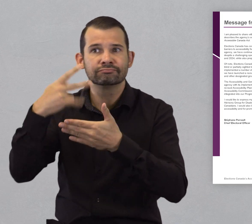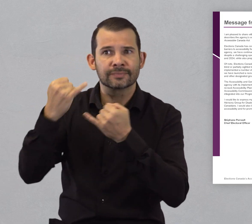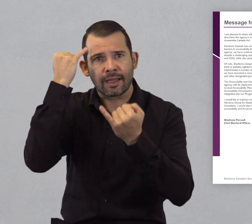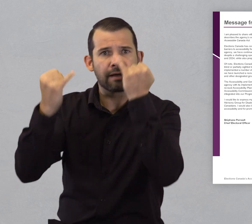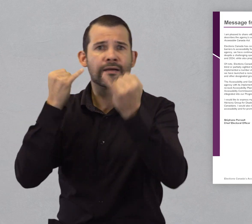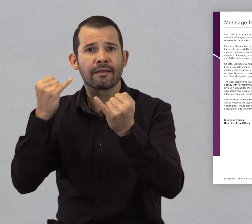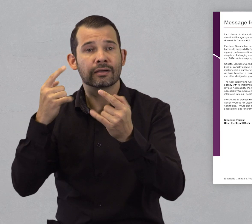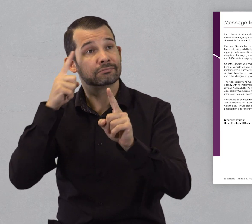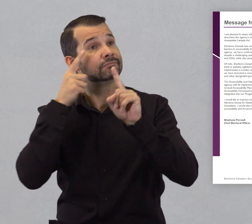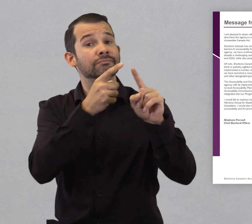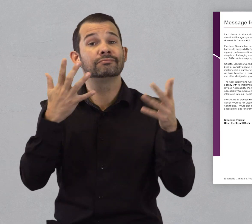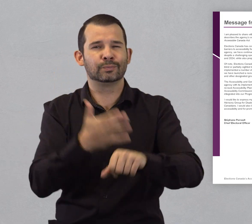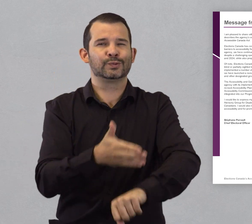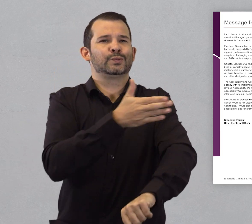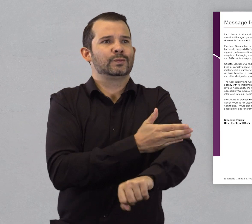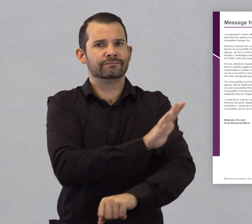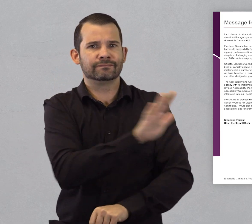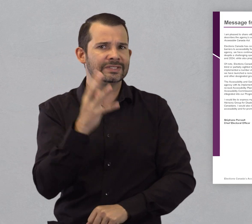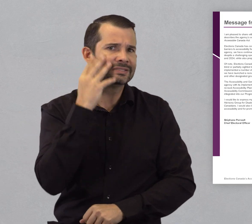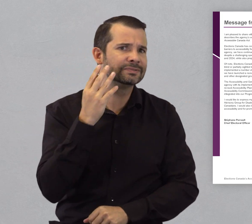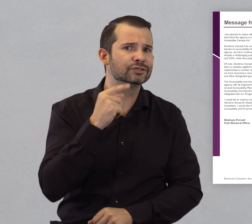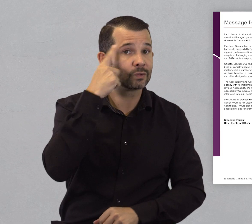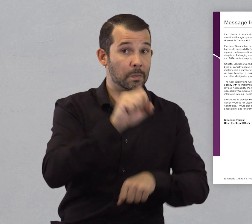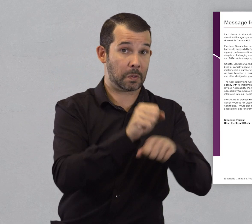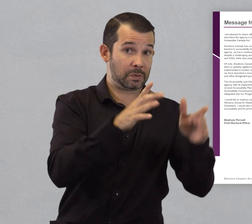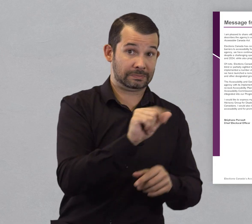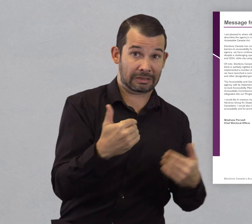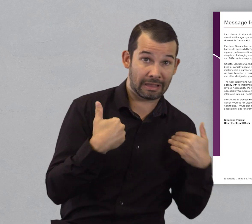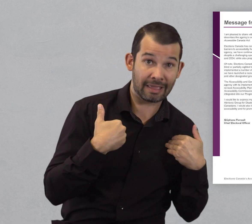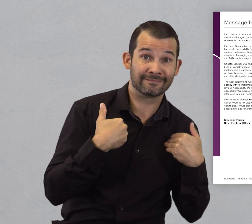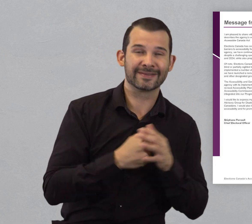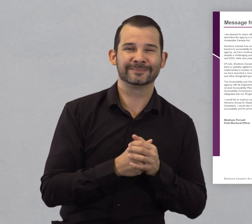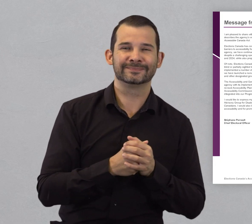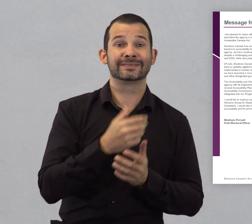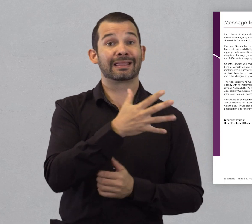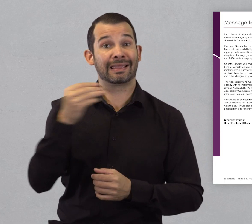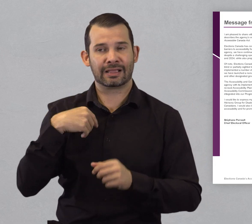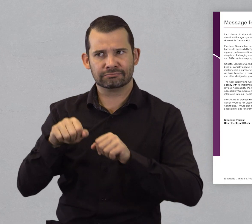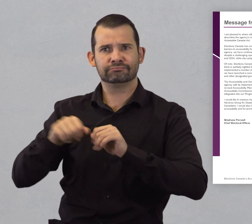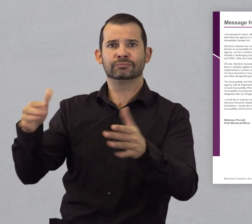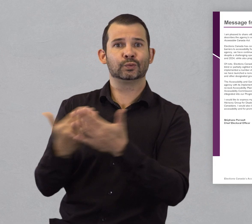the experience of employees with disabilities, and we have launched a recruitment strategy to